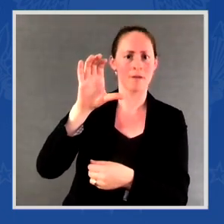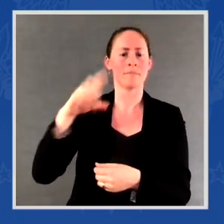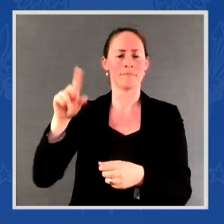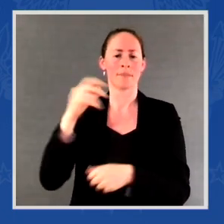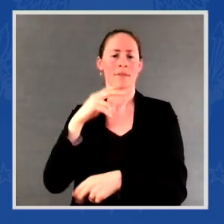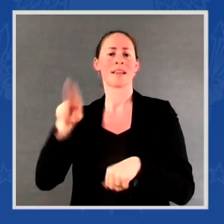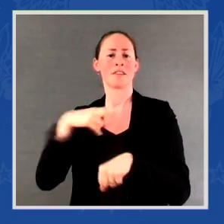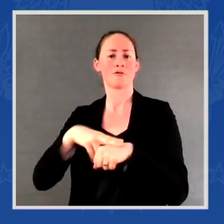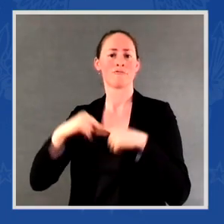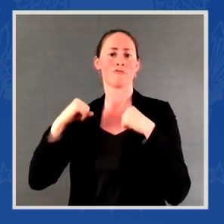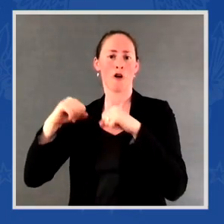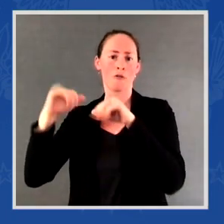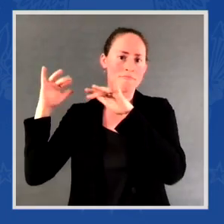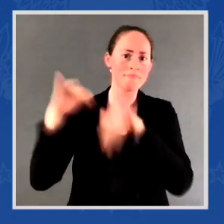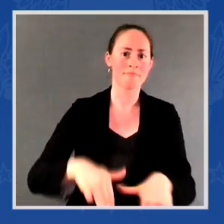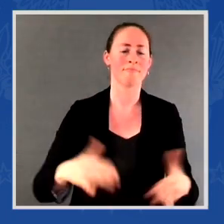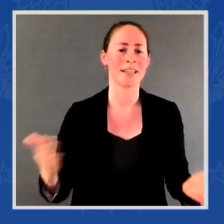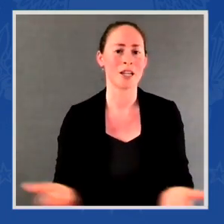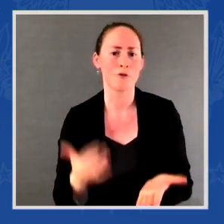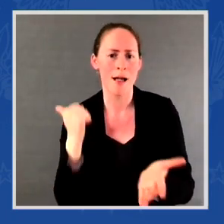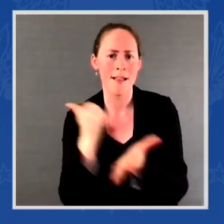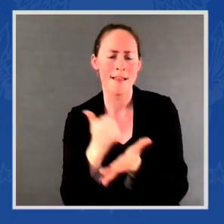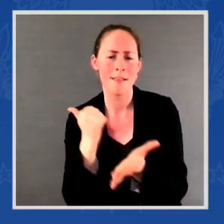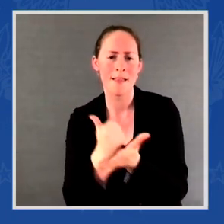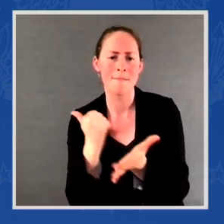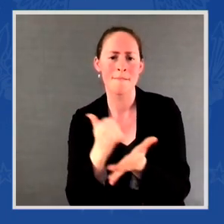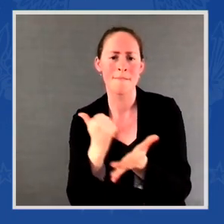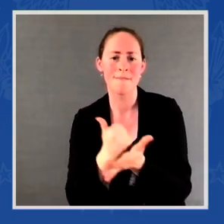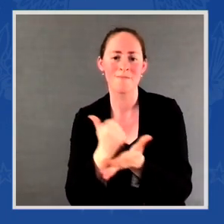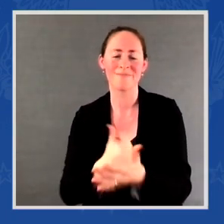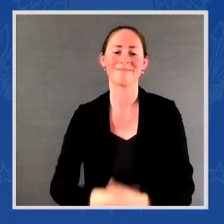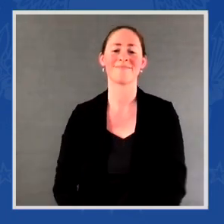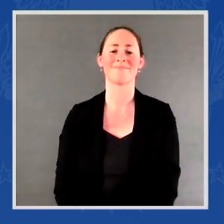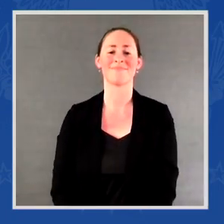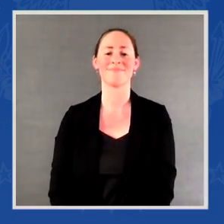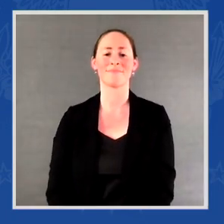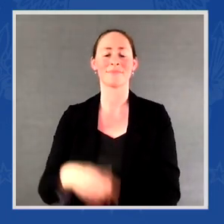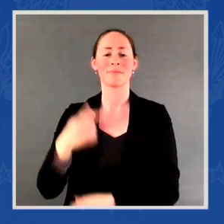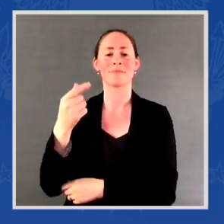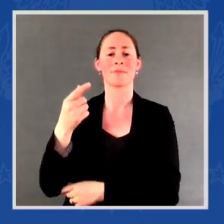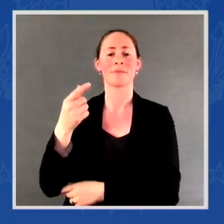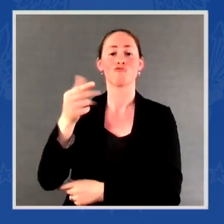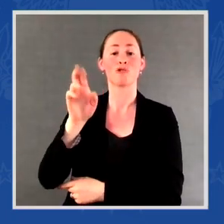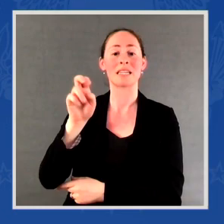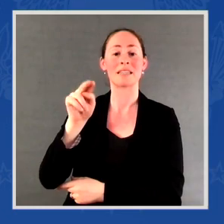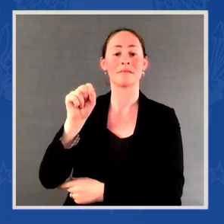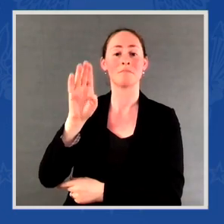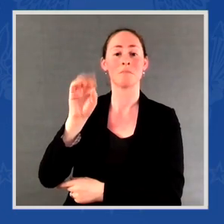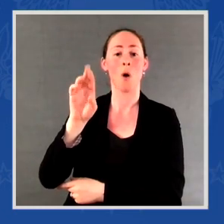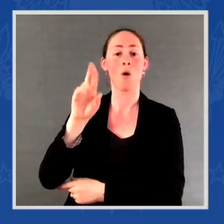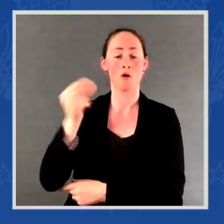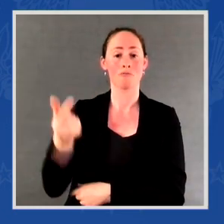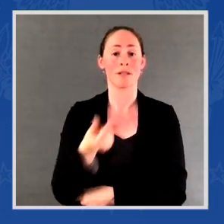Over in Greensboro, we stood up the federal vaccination site that alone has administered 135,000 shots.